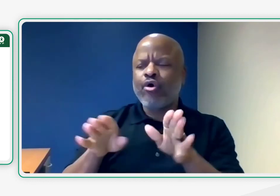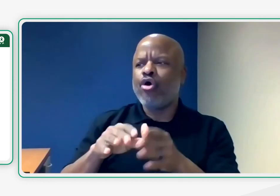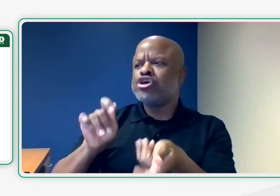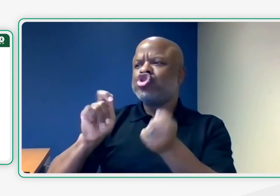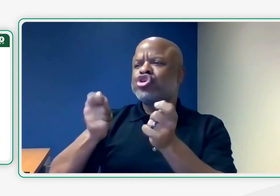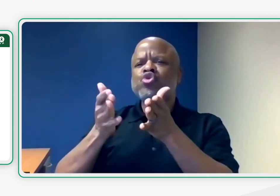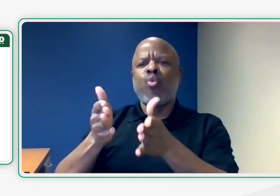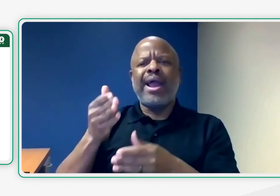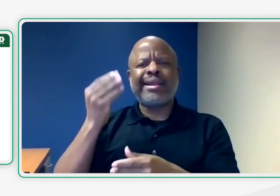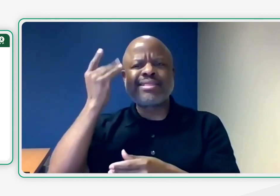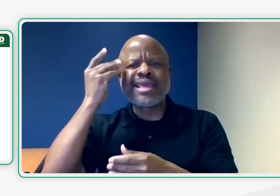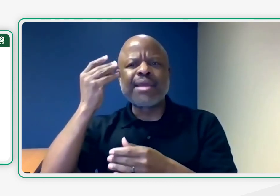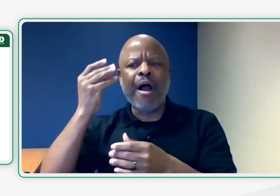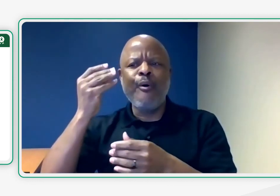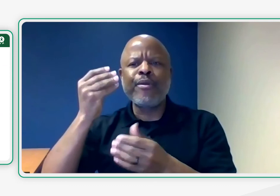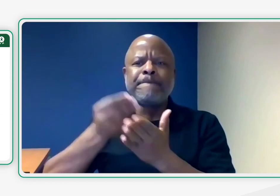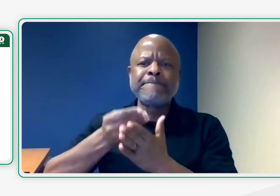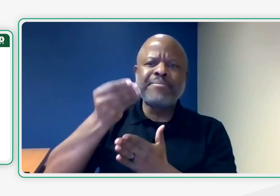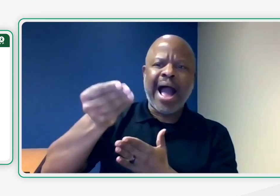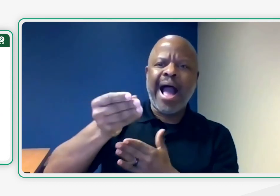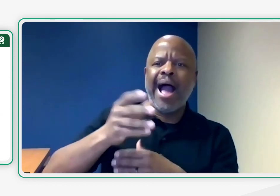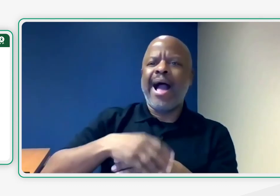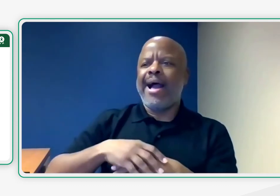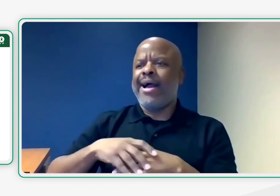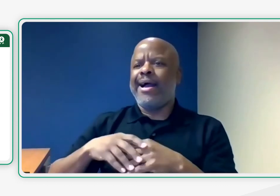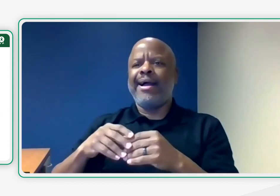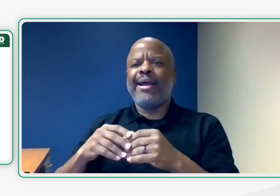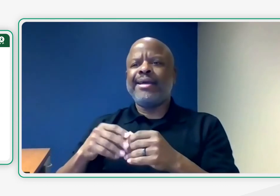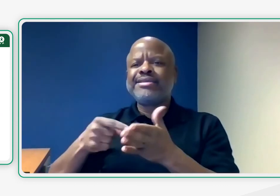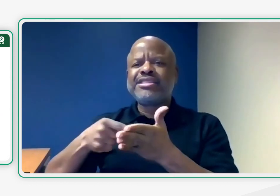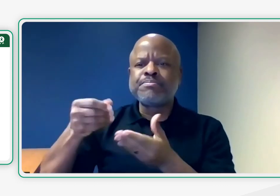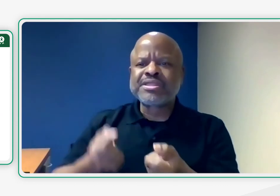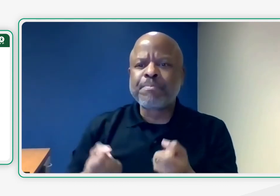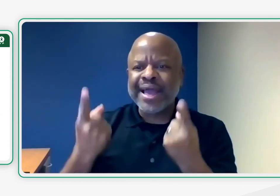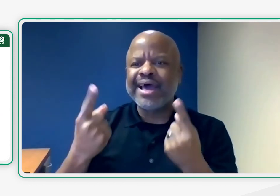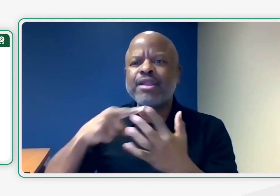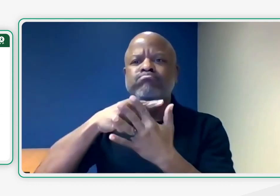to transform their finances positively, and to change the way that they think about purchases